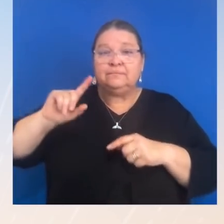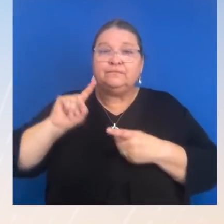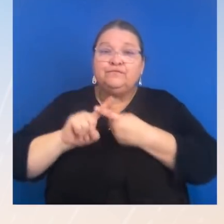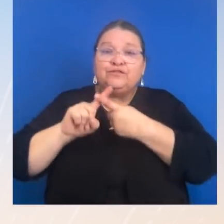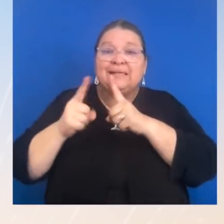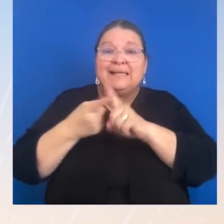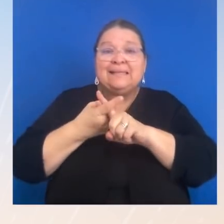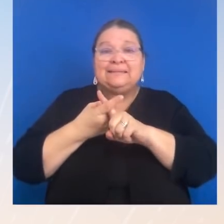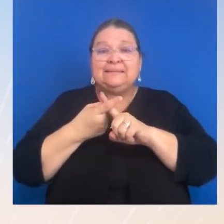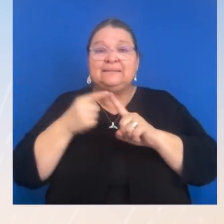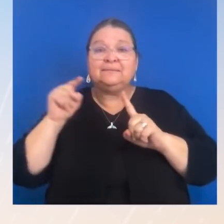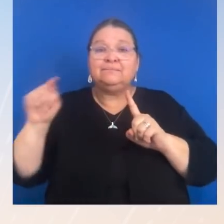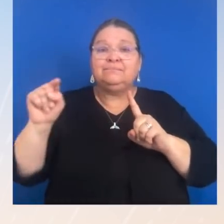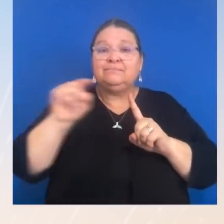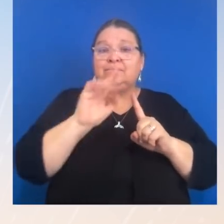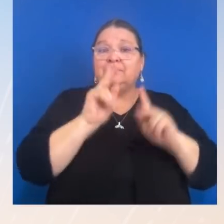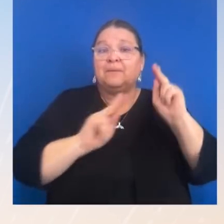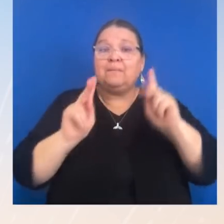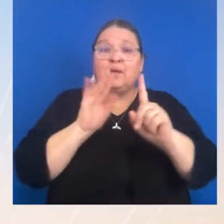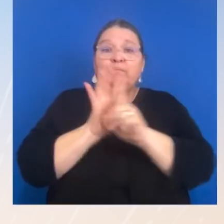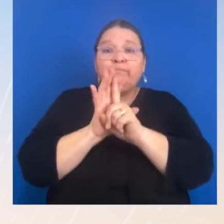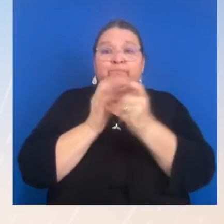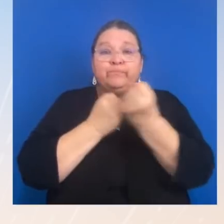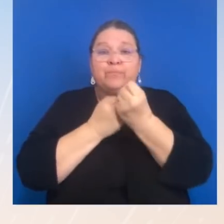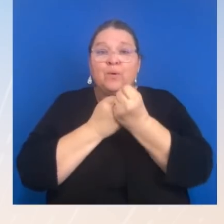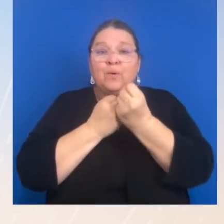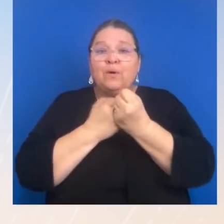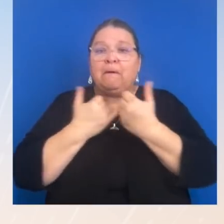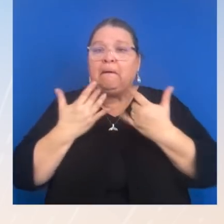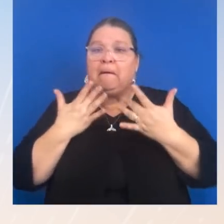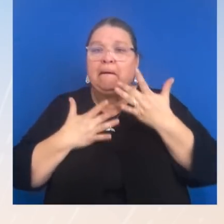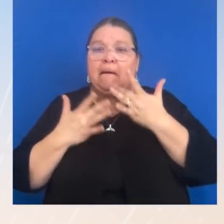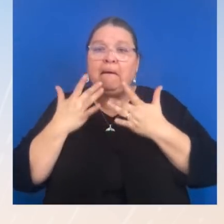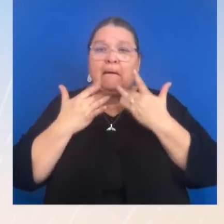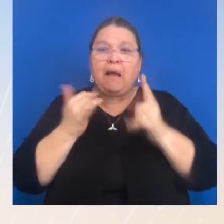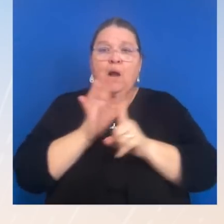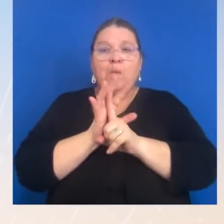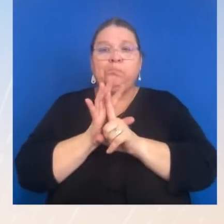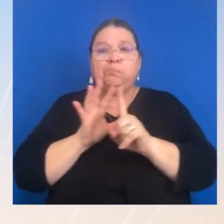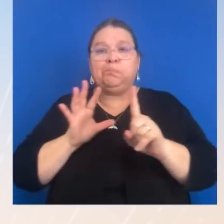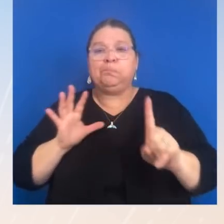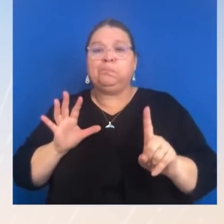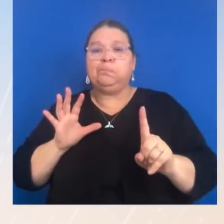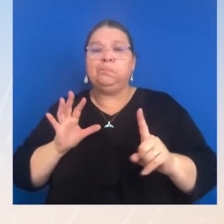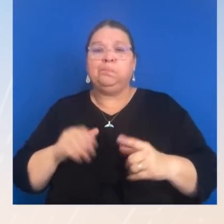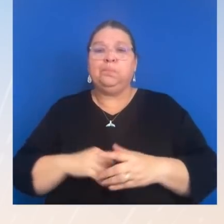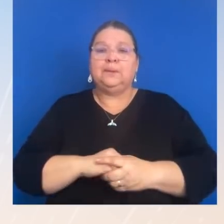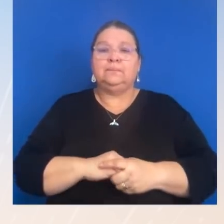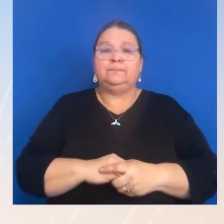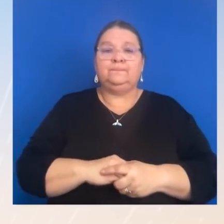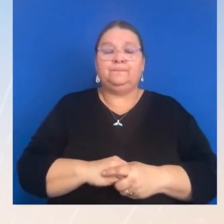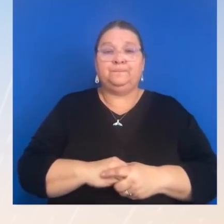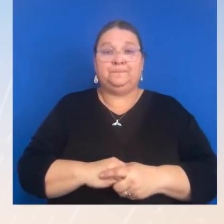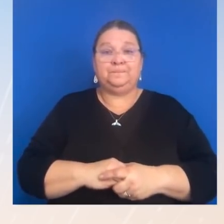Our calculation has been that these financial sanctions and -- that we have rallied the world to support --